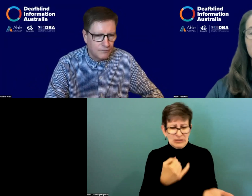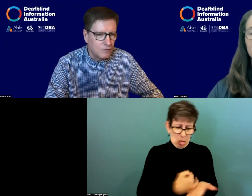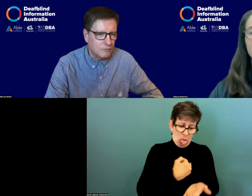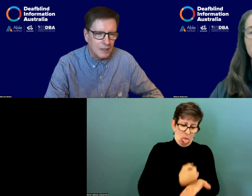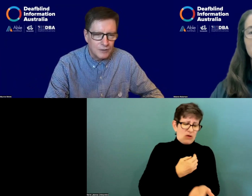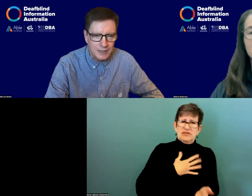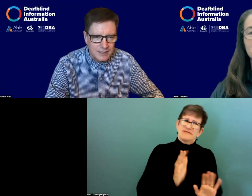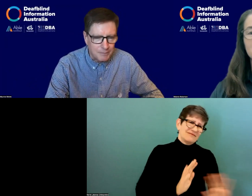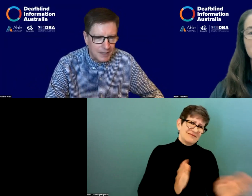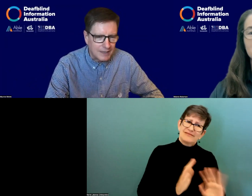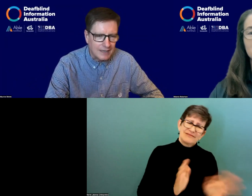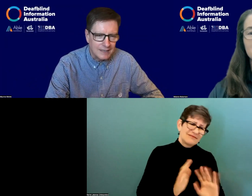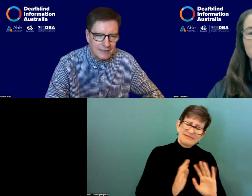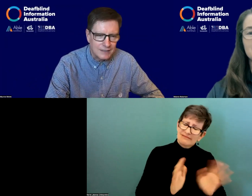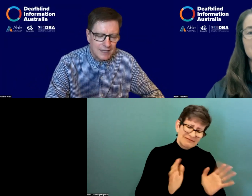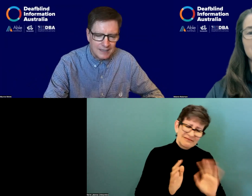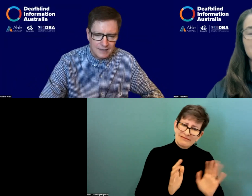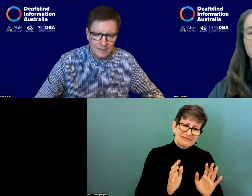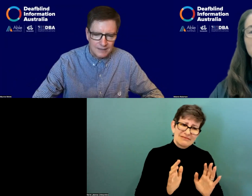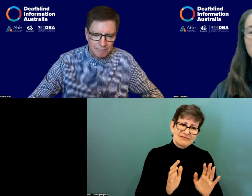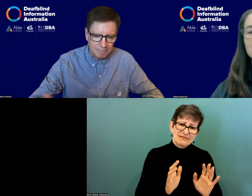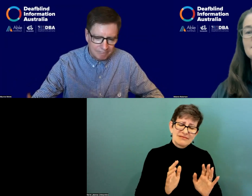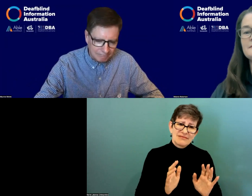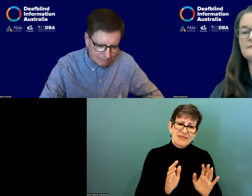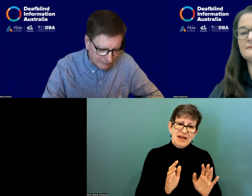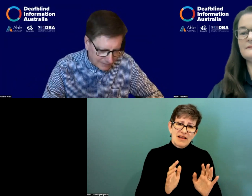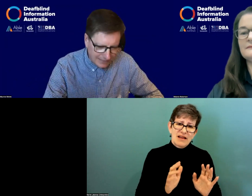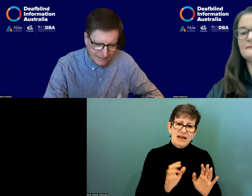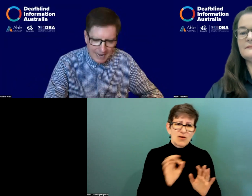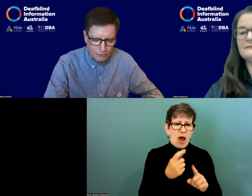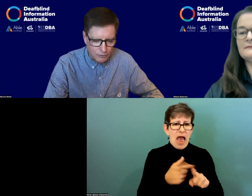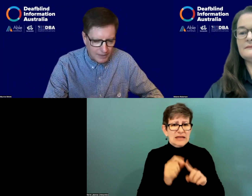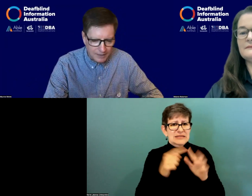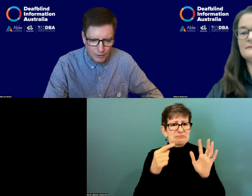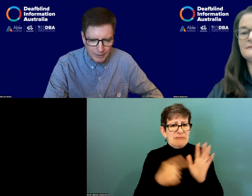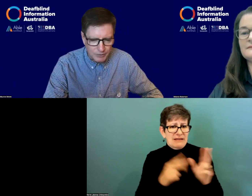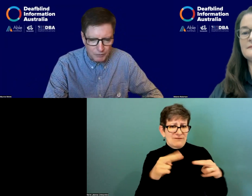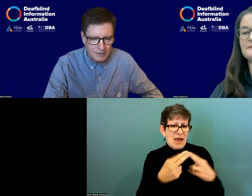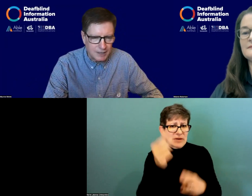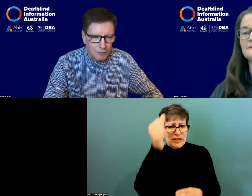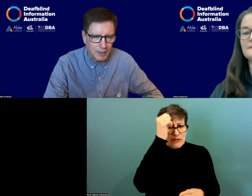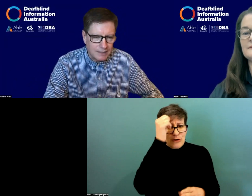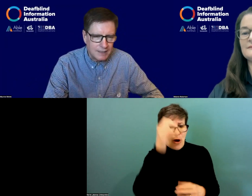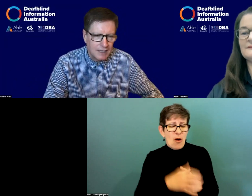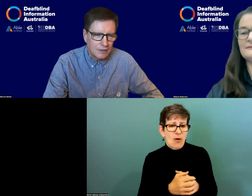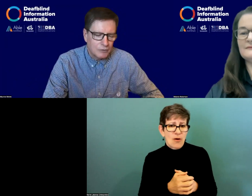If you've been doing something that now you think, oh, that was a really terrible idea.